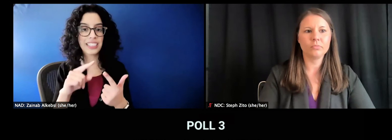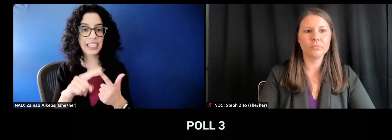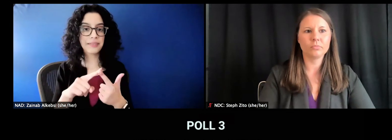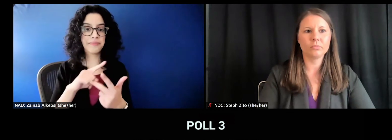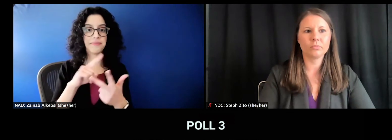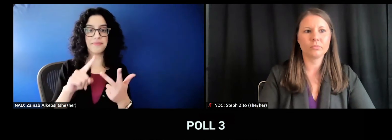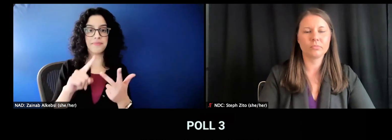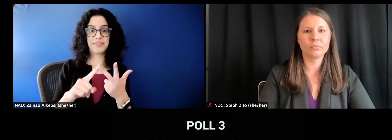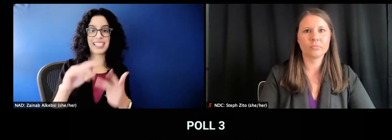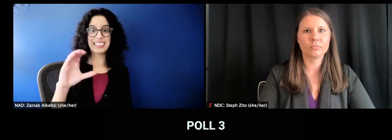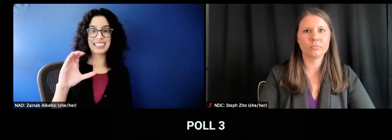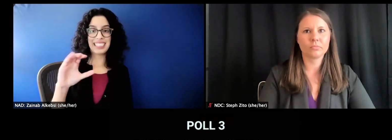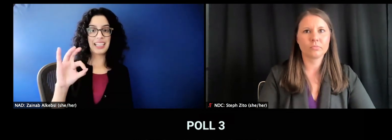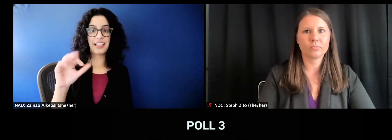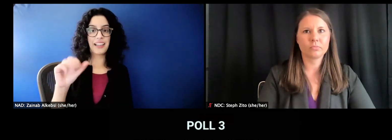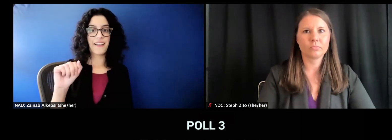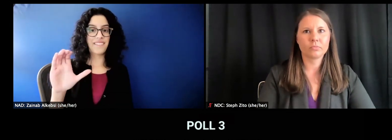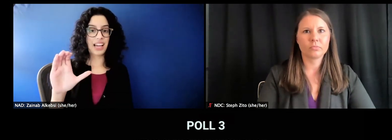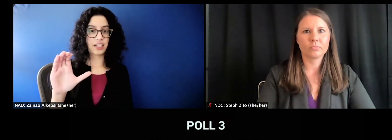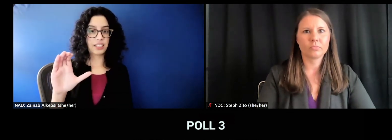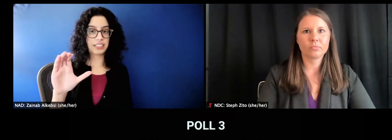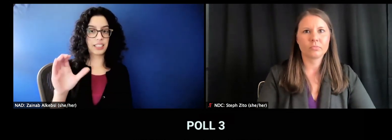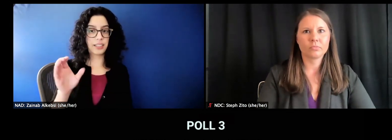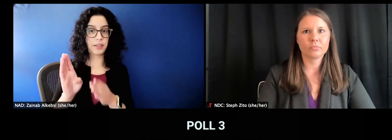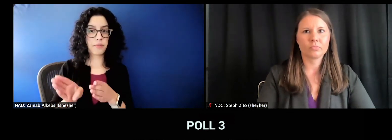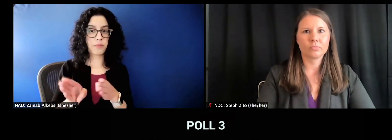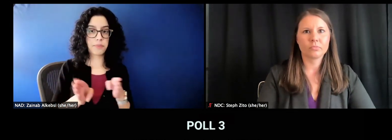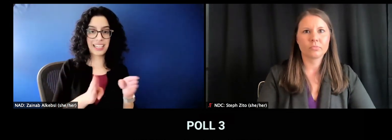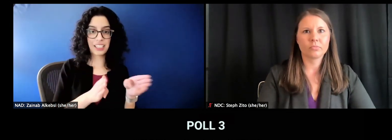C, faculty preparedness.